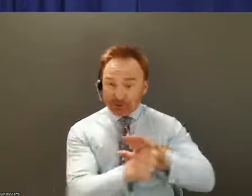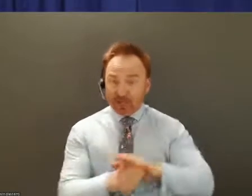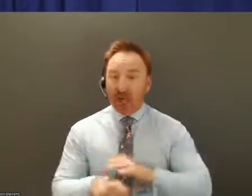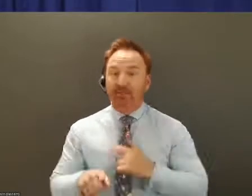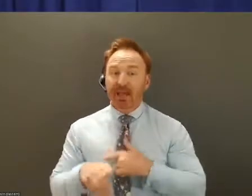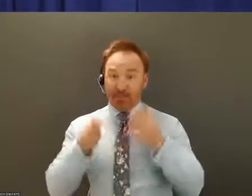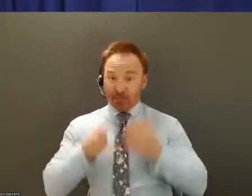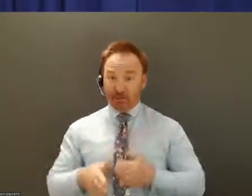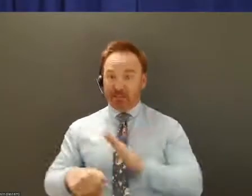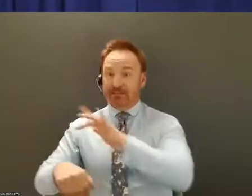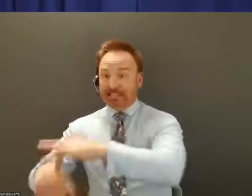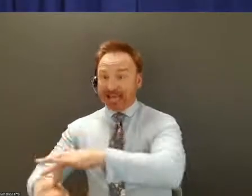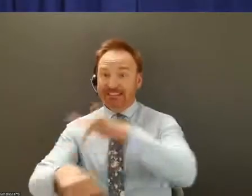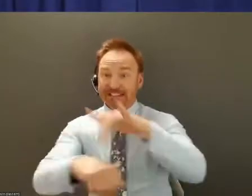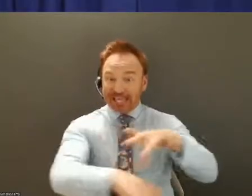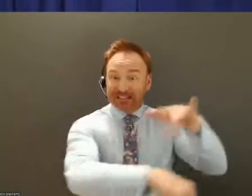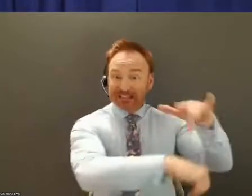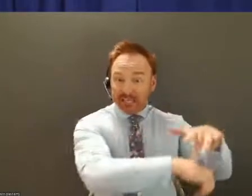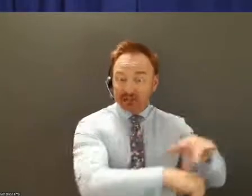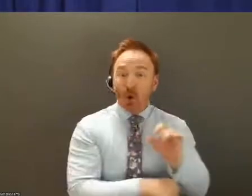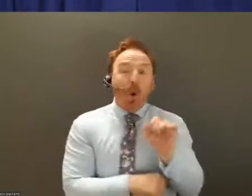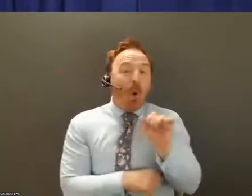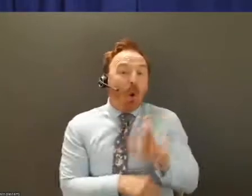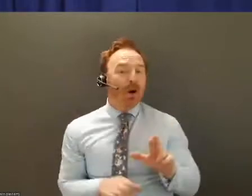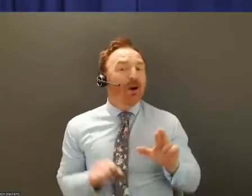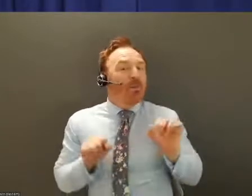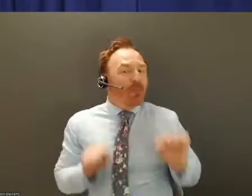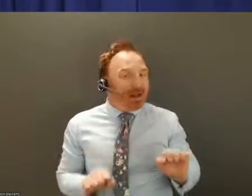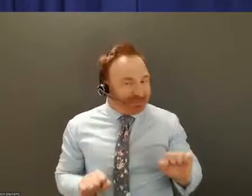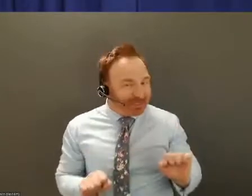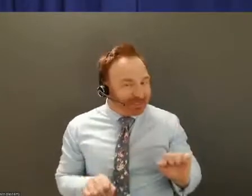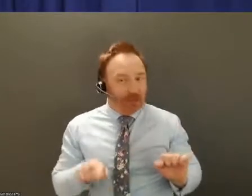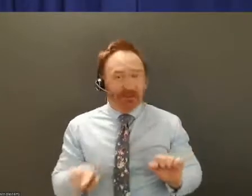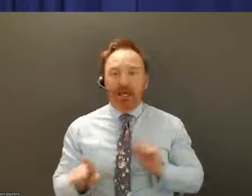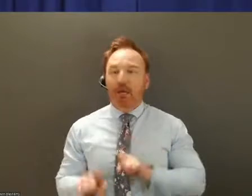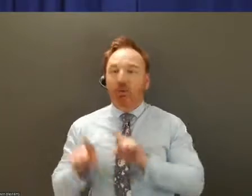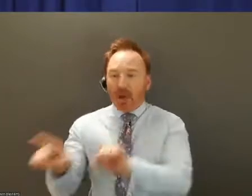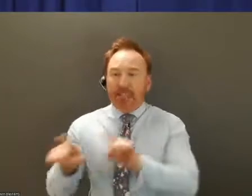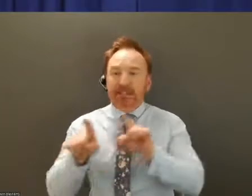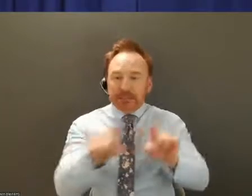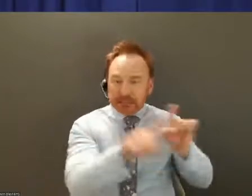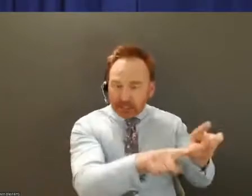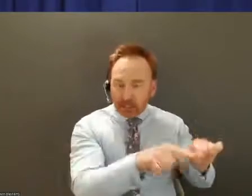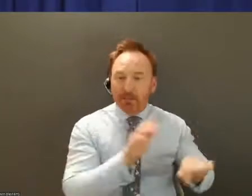testing and went and where it is needed, testing and turnaround